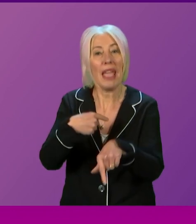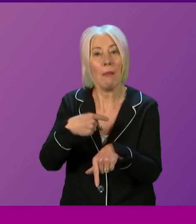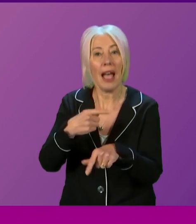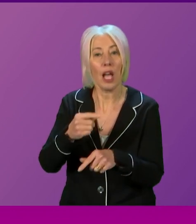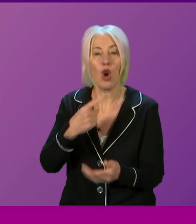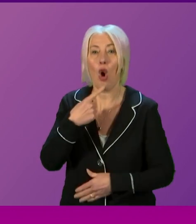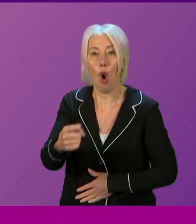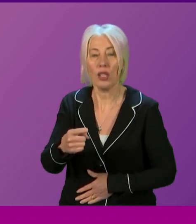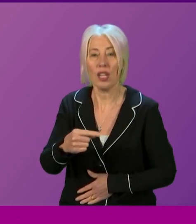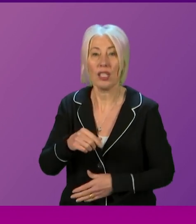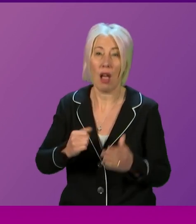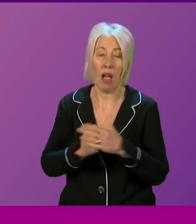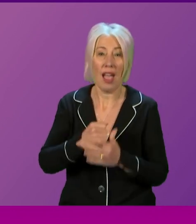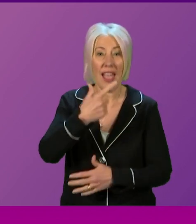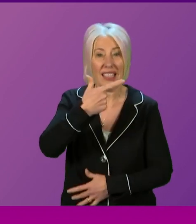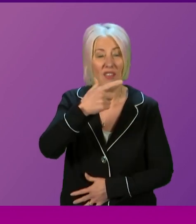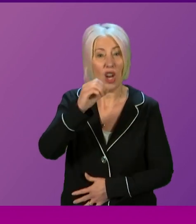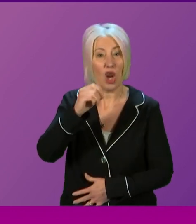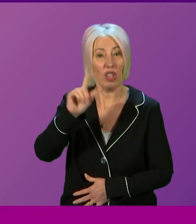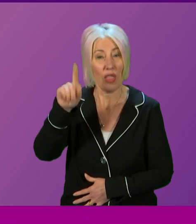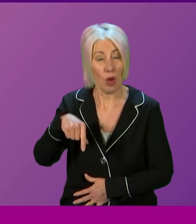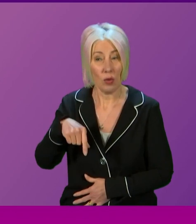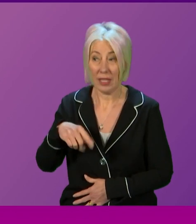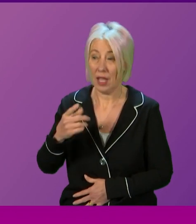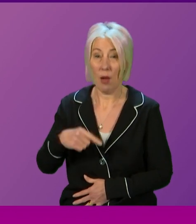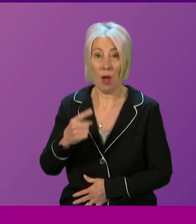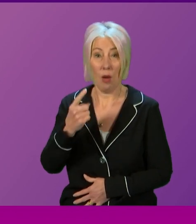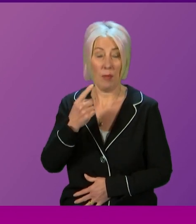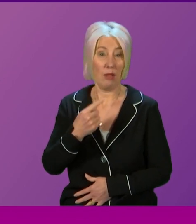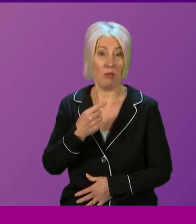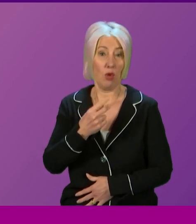That is on top of the quarter of a million that were written off during the pandemic.